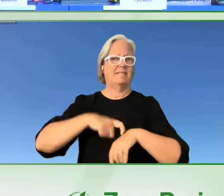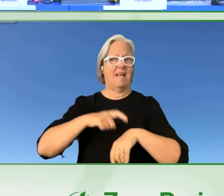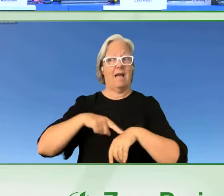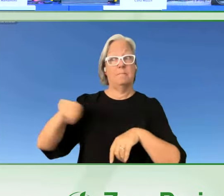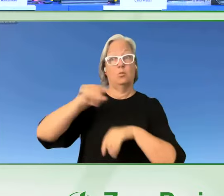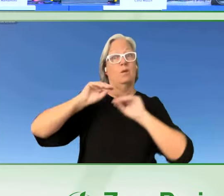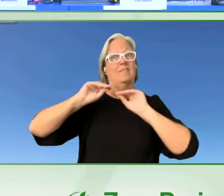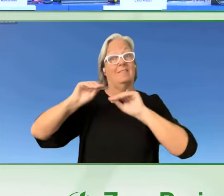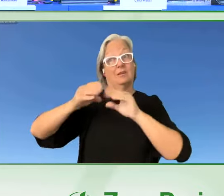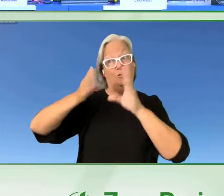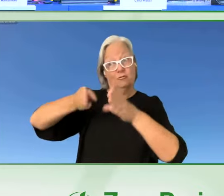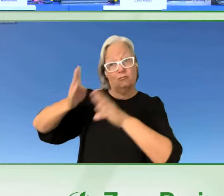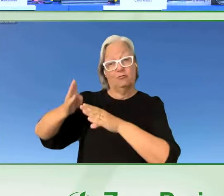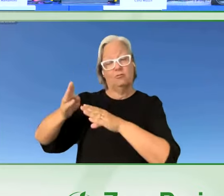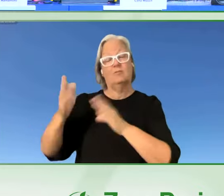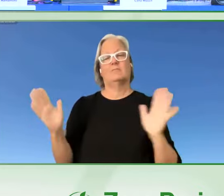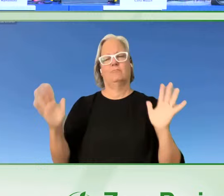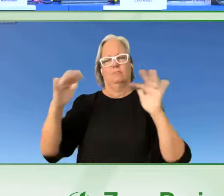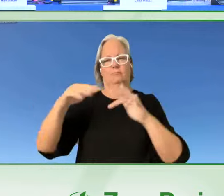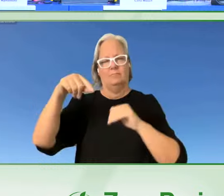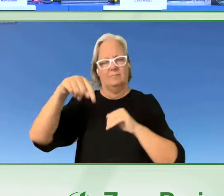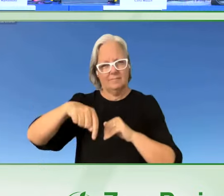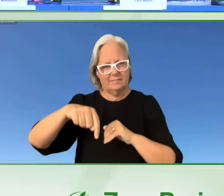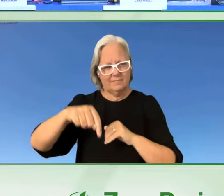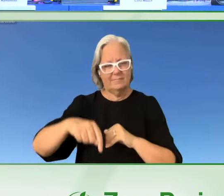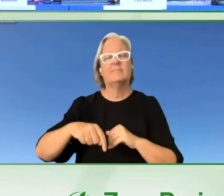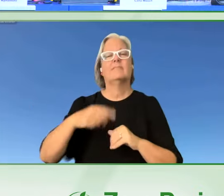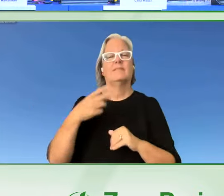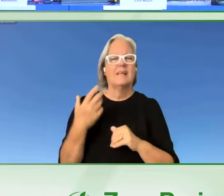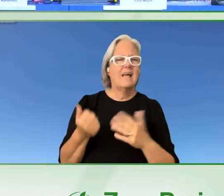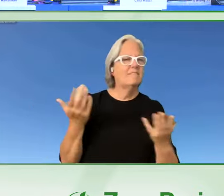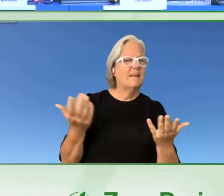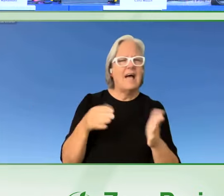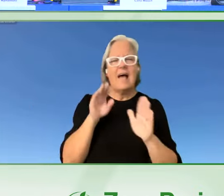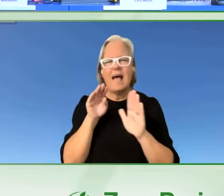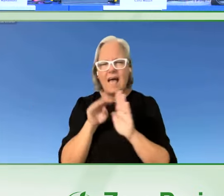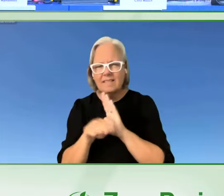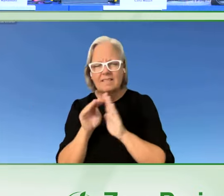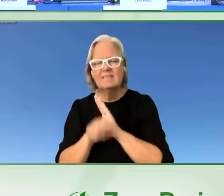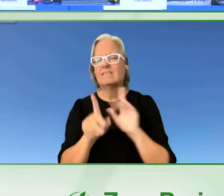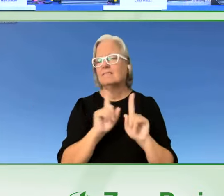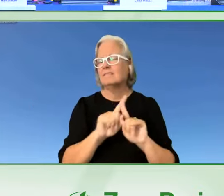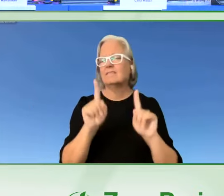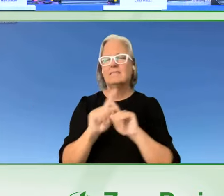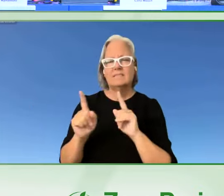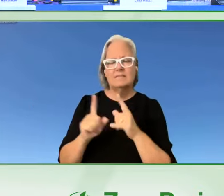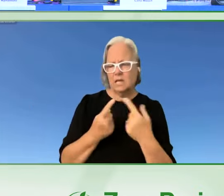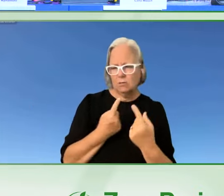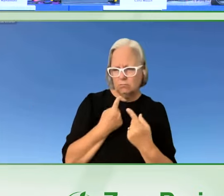performances, youth engagement performances. If you are interested in expanding that, please come and find me.